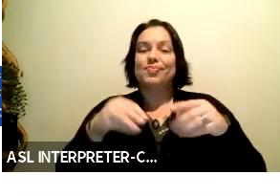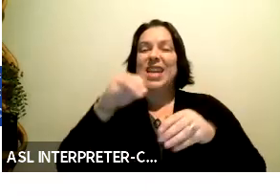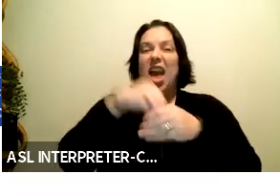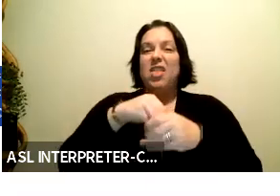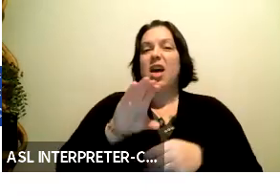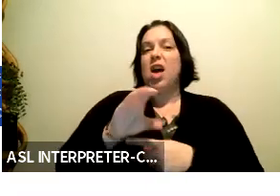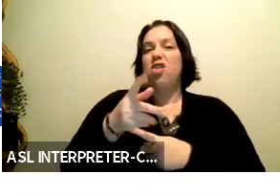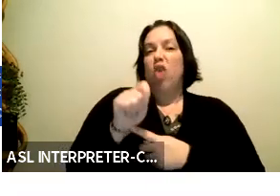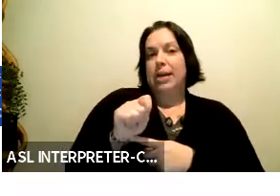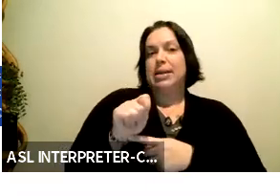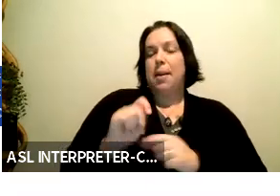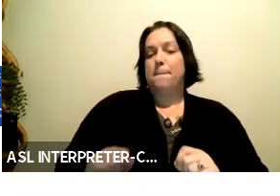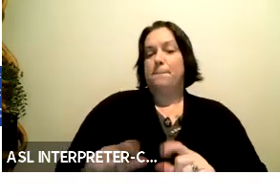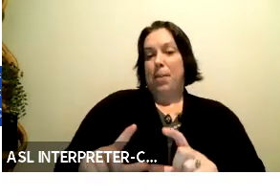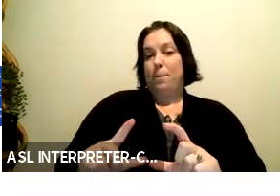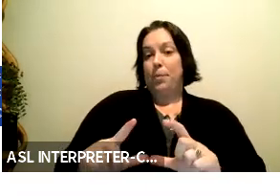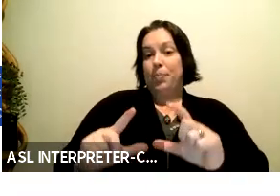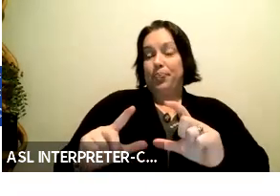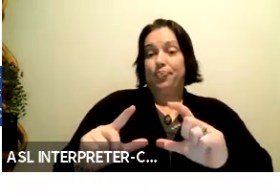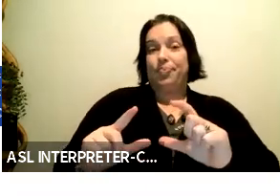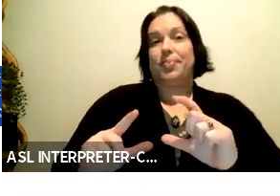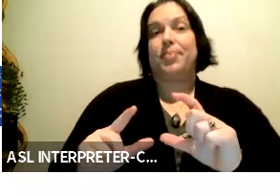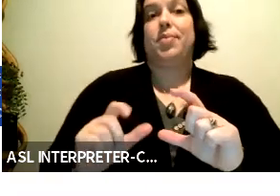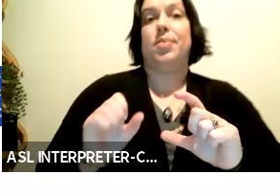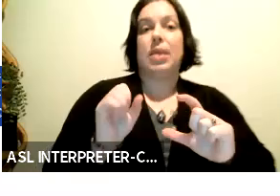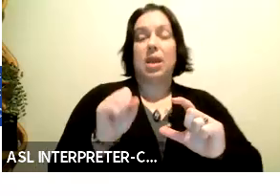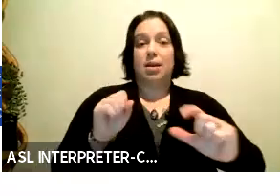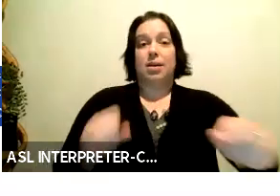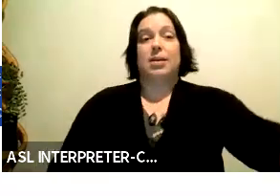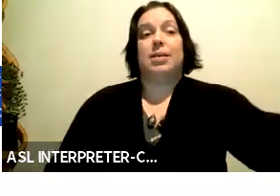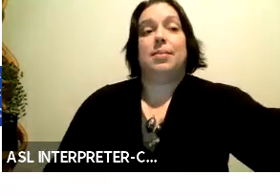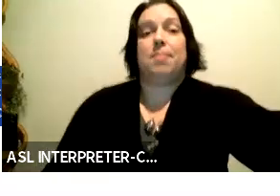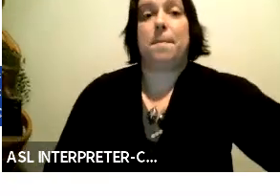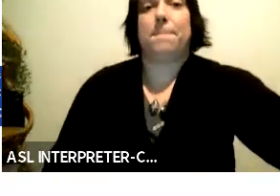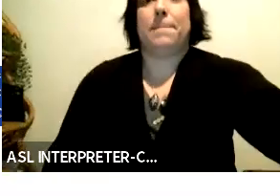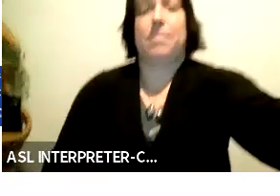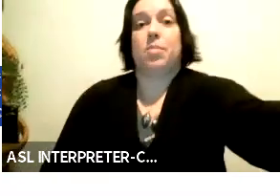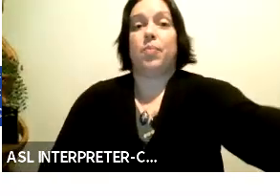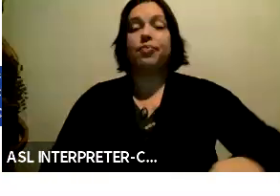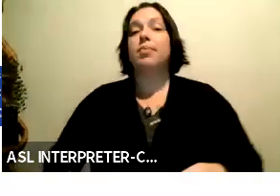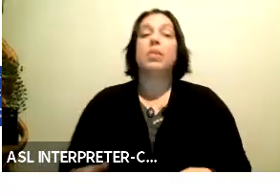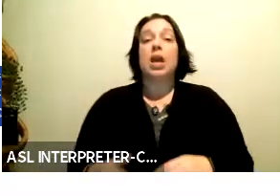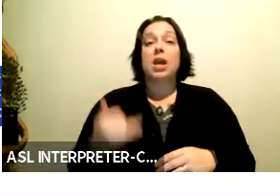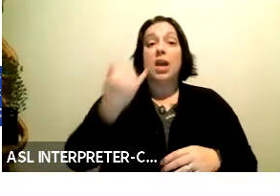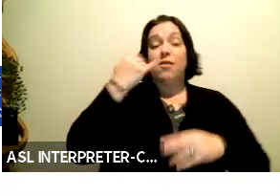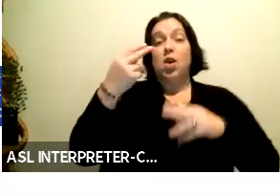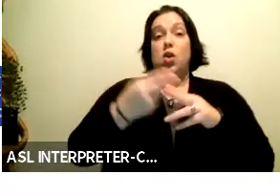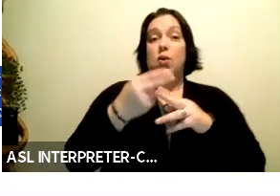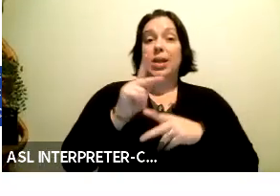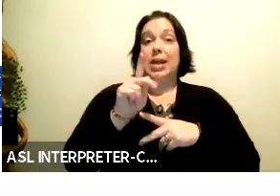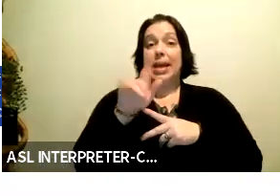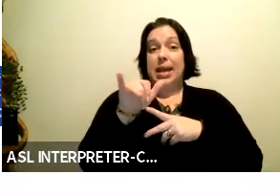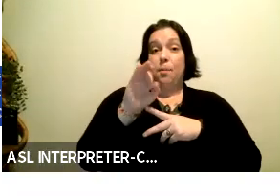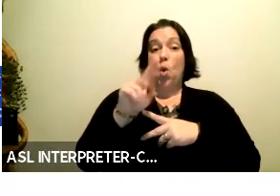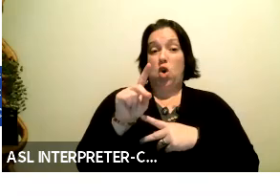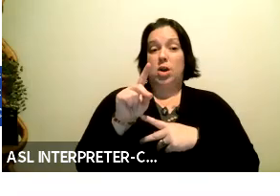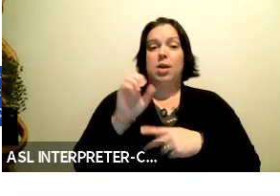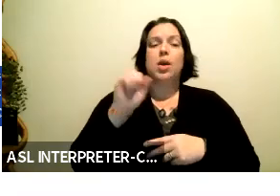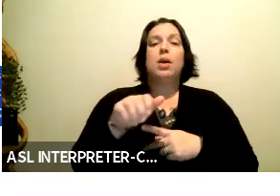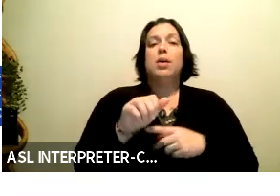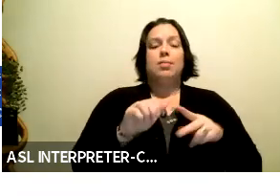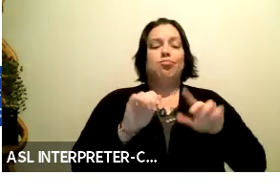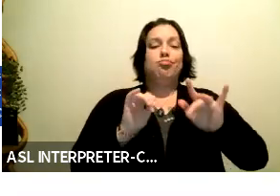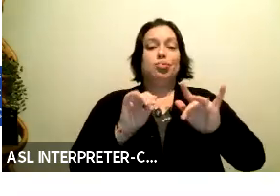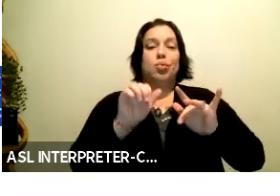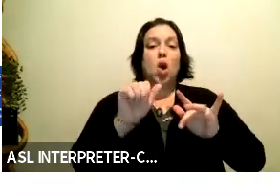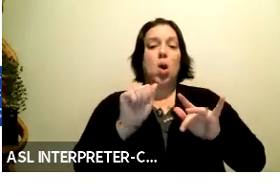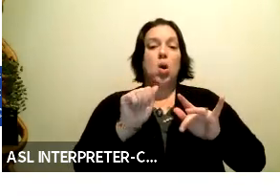text box or if you are using keyboard only you can press alt and H and enter the text in the